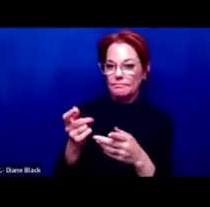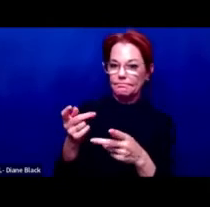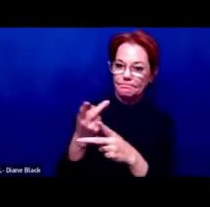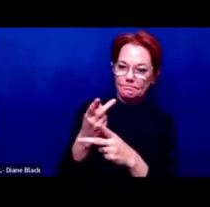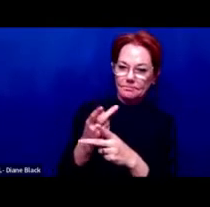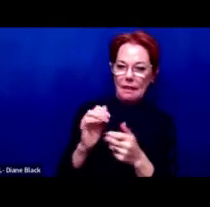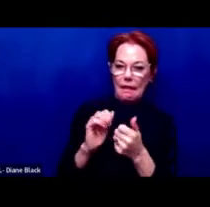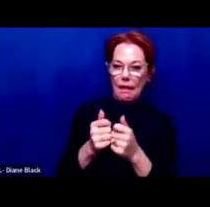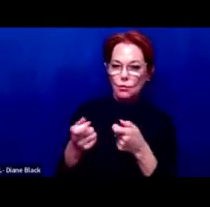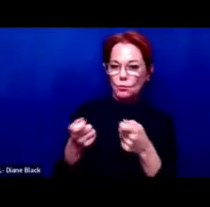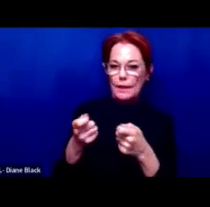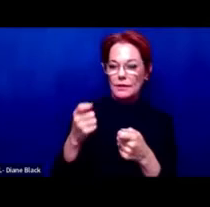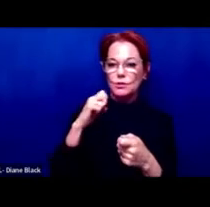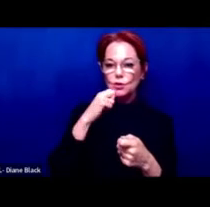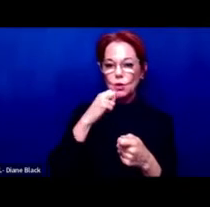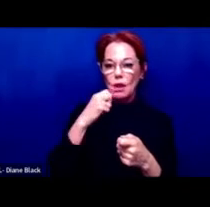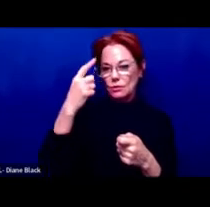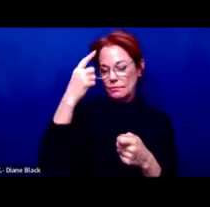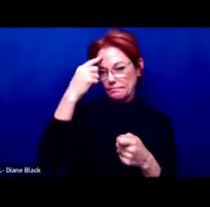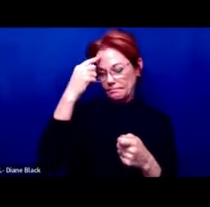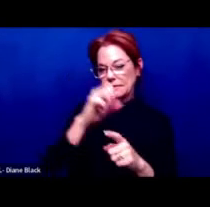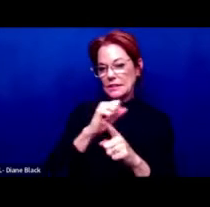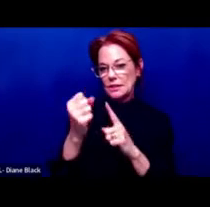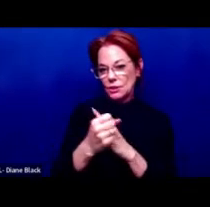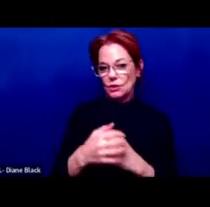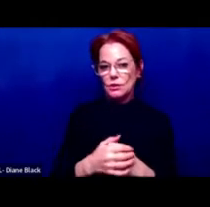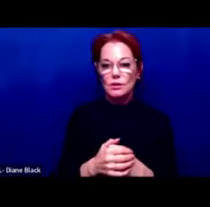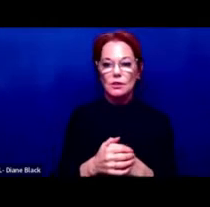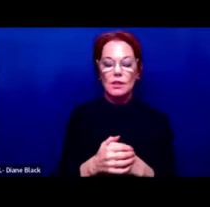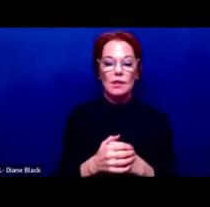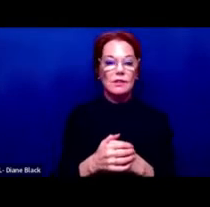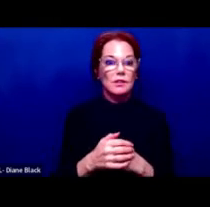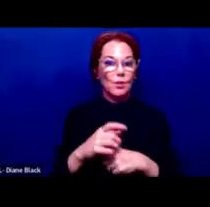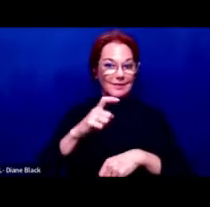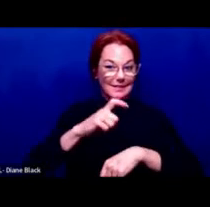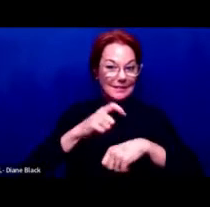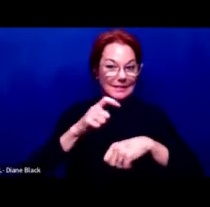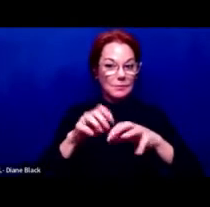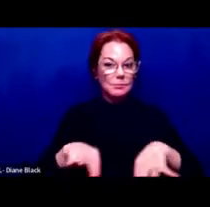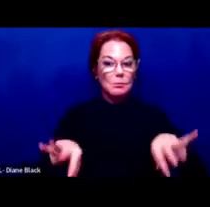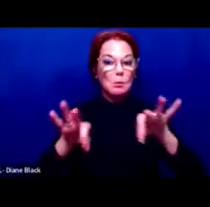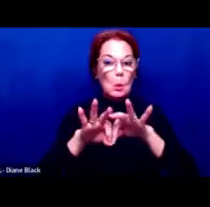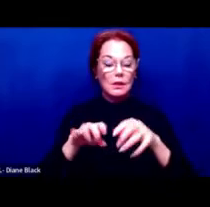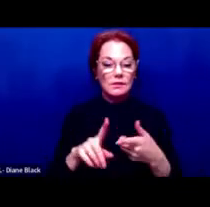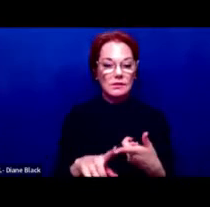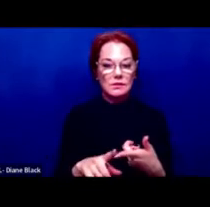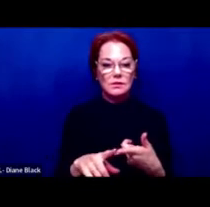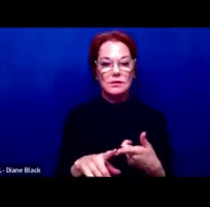conditions. And so the timing is important. Being able to maintain a continue a